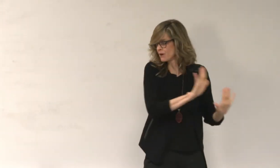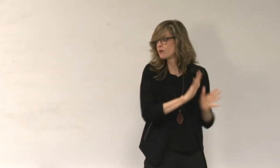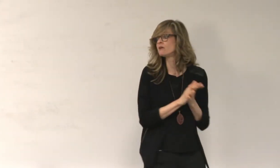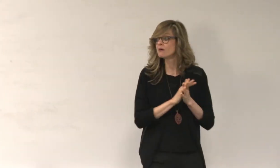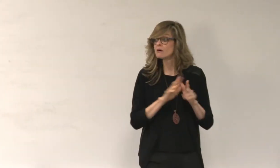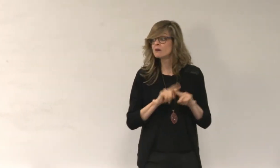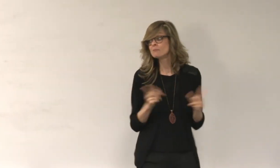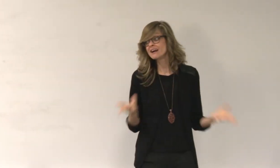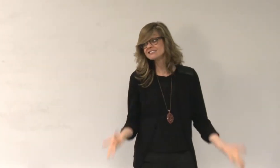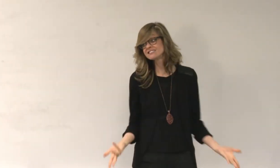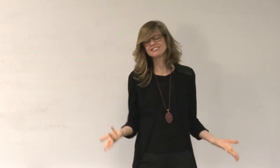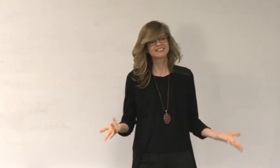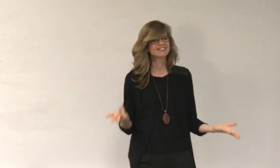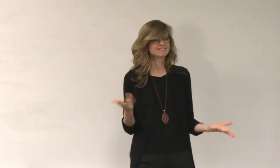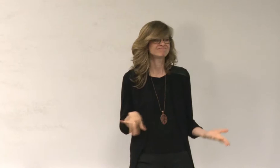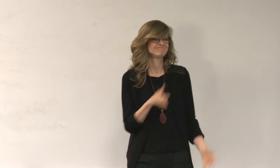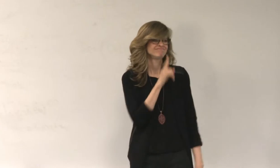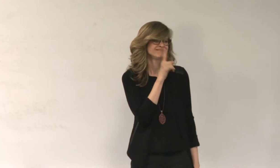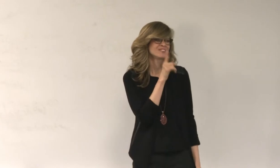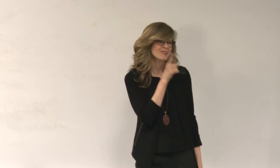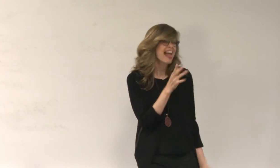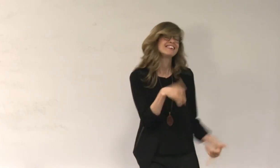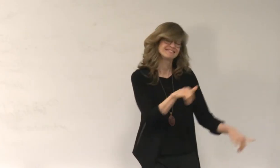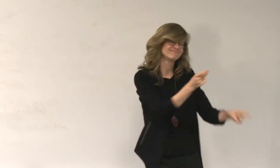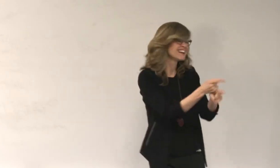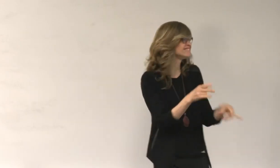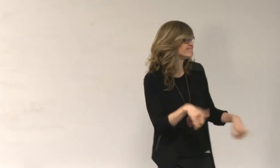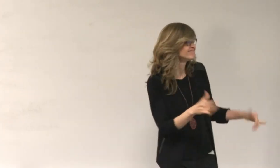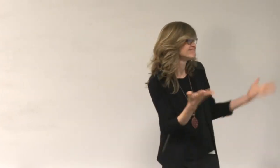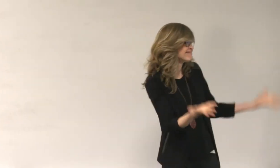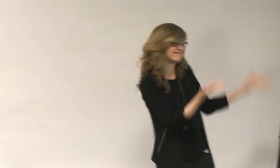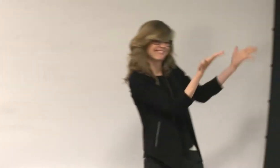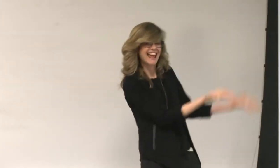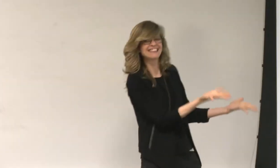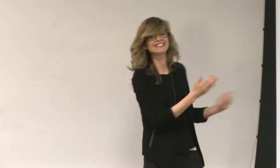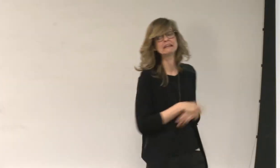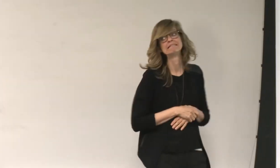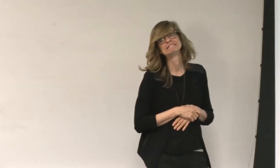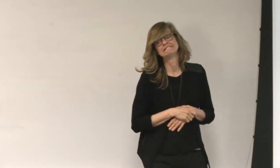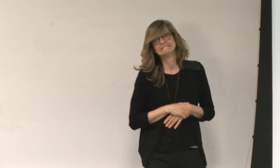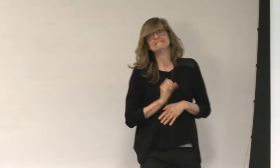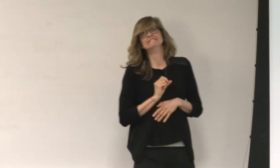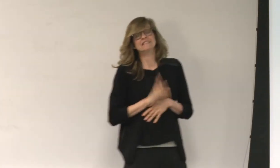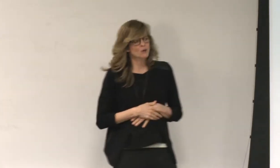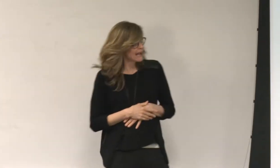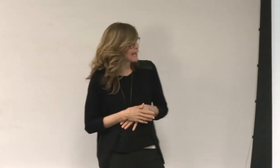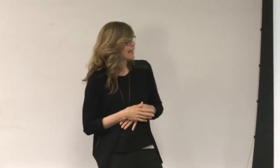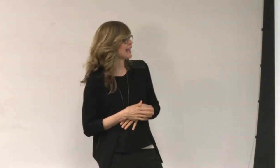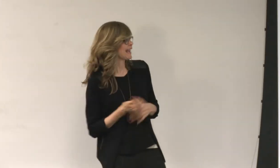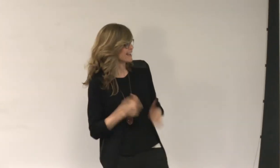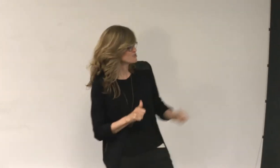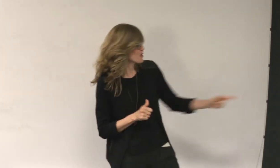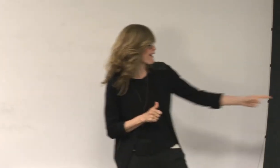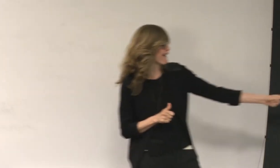DON'T GET ME WRONG. BUT STILL, THAT'S THE TYPICAL MINDSET OF COMPANIES.